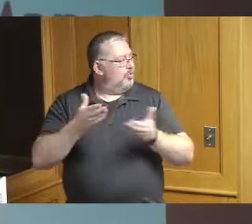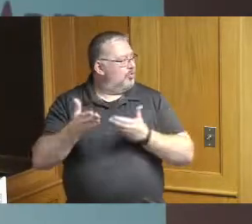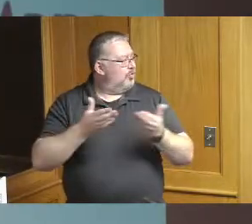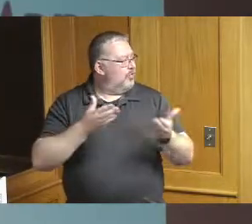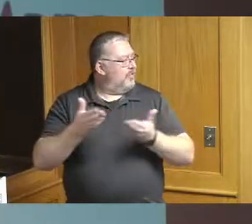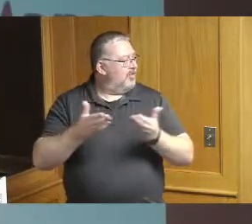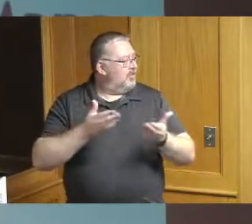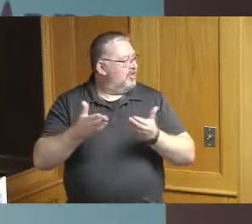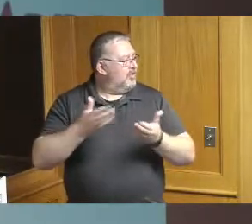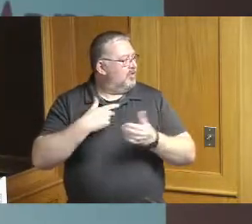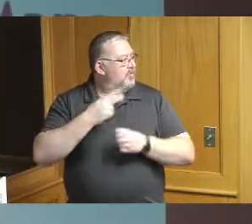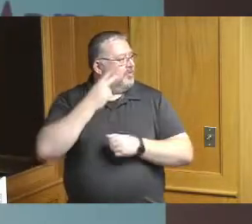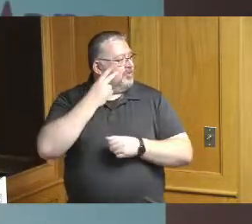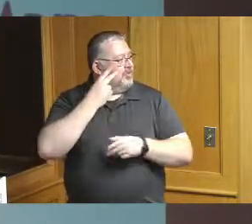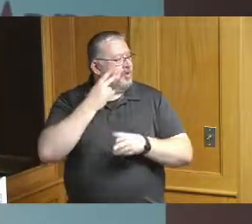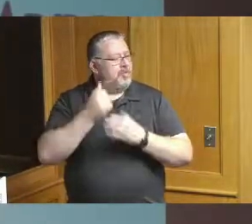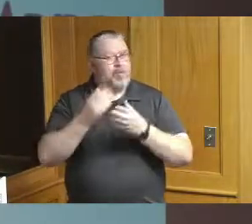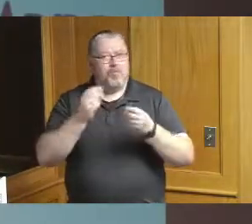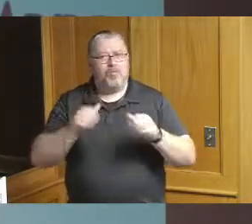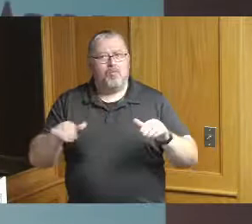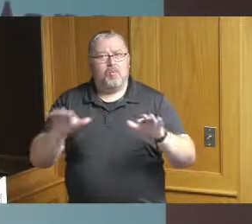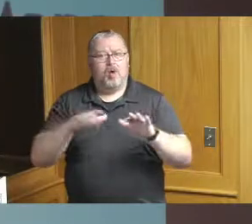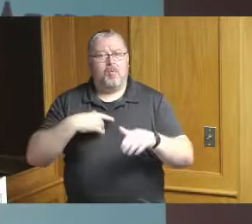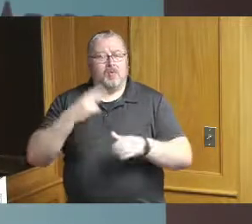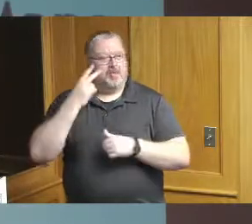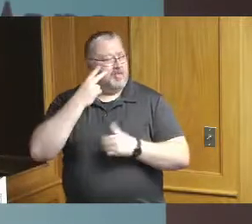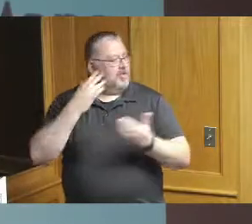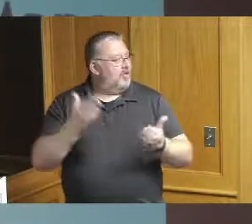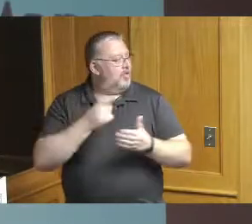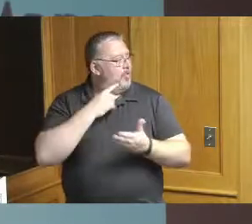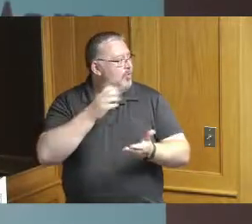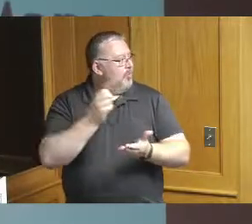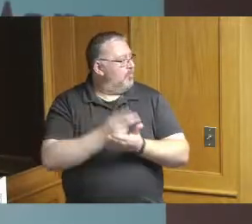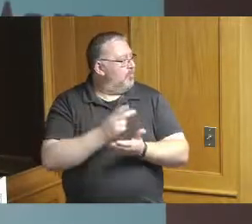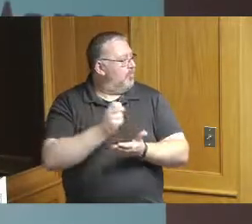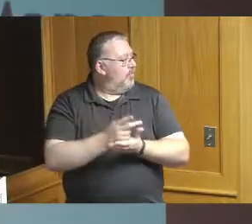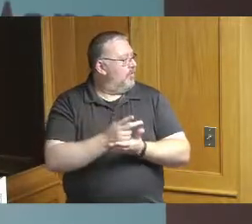now how does property development happen here how are they approved you know how are plans